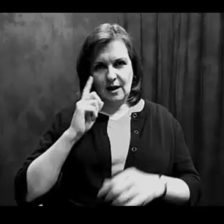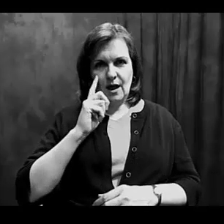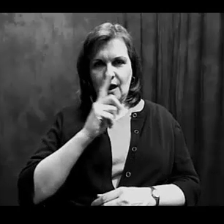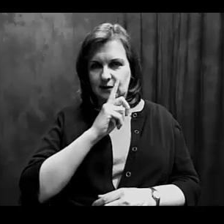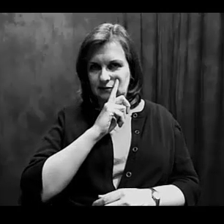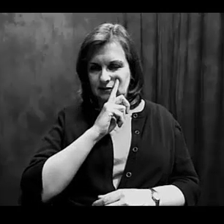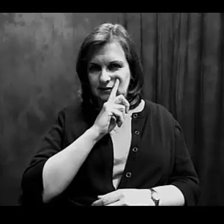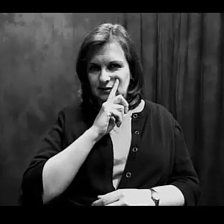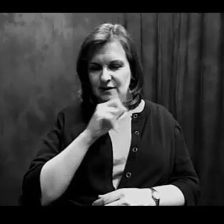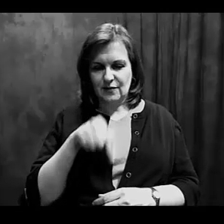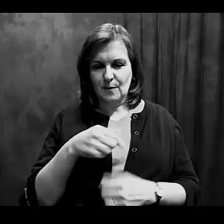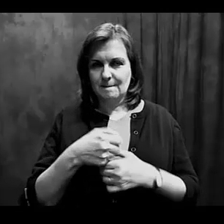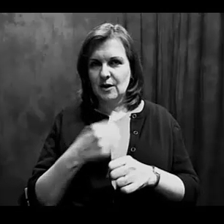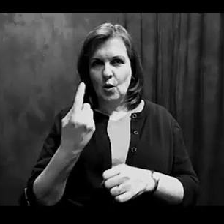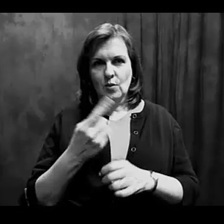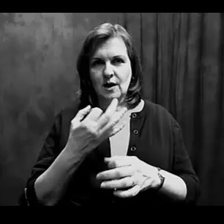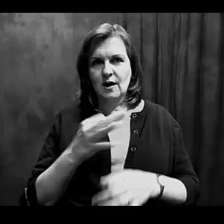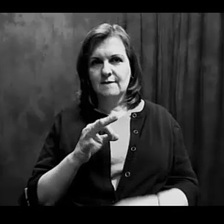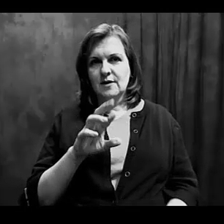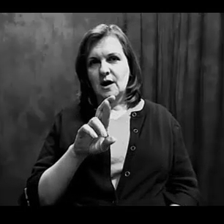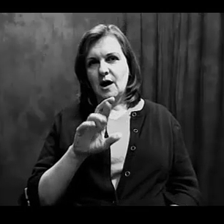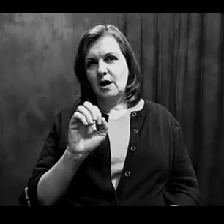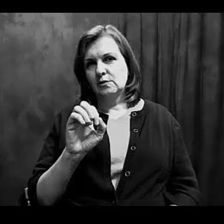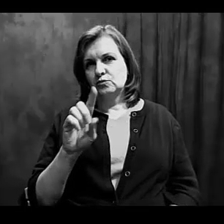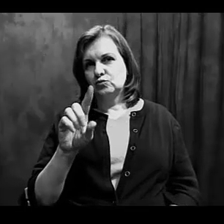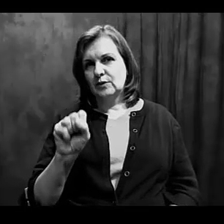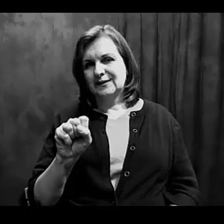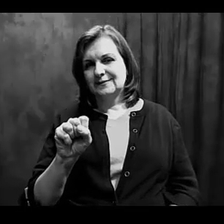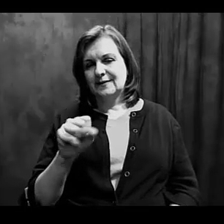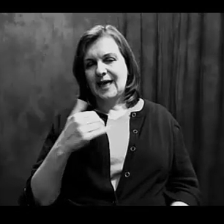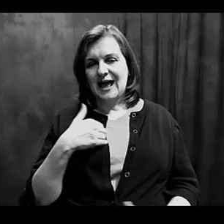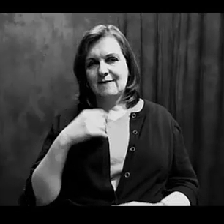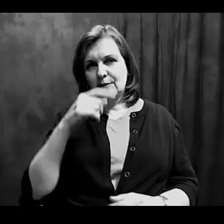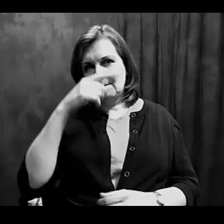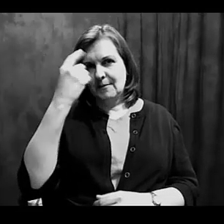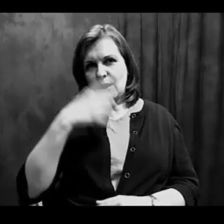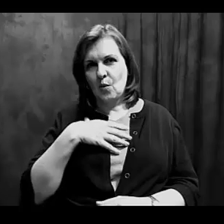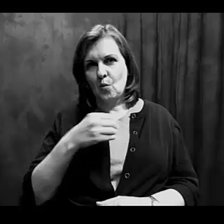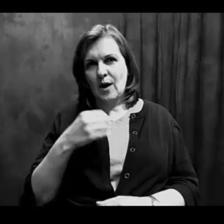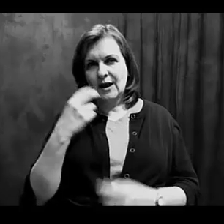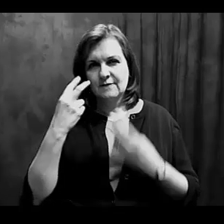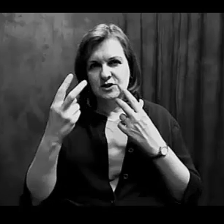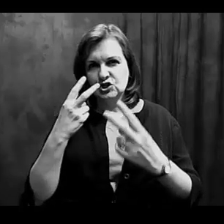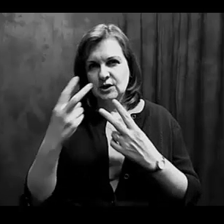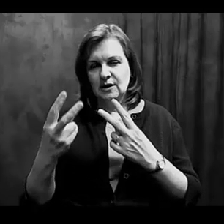composed only of rods -- so black and white vision